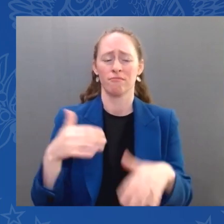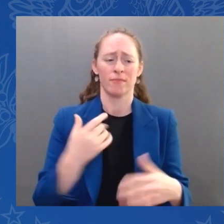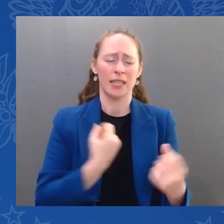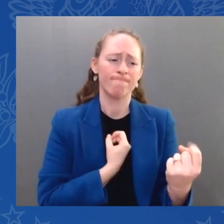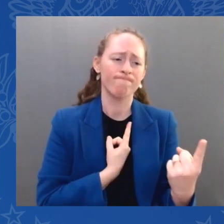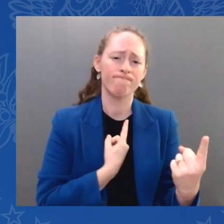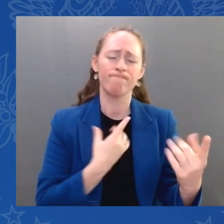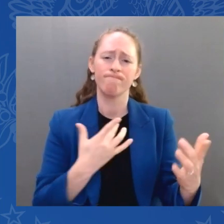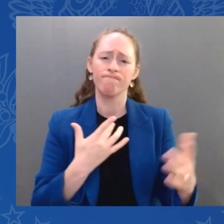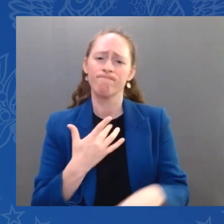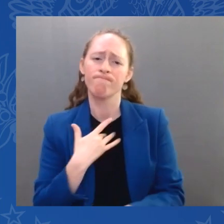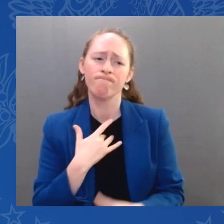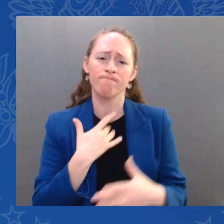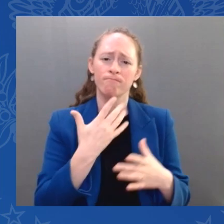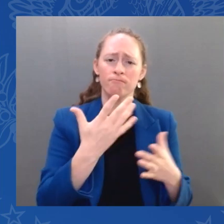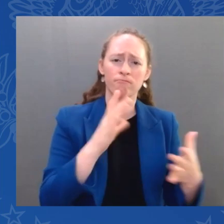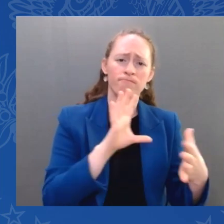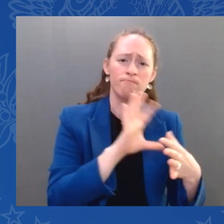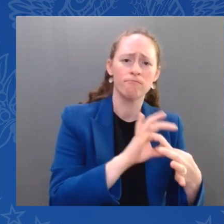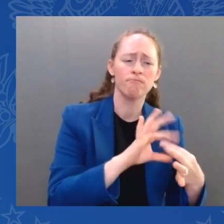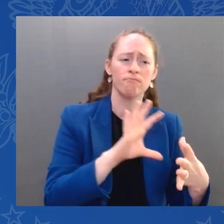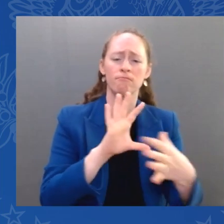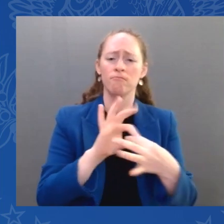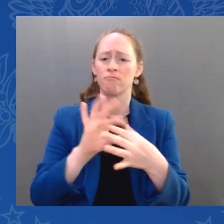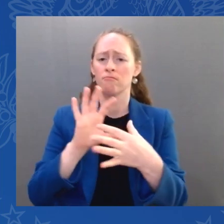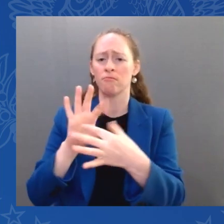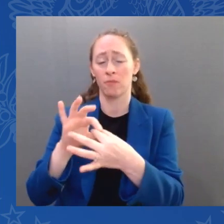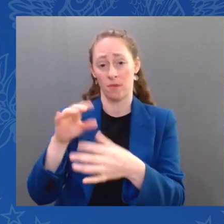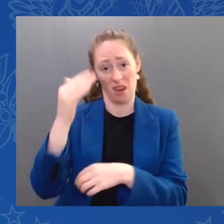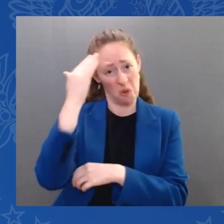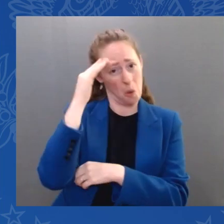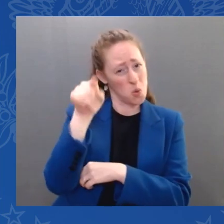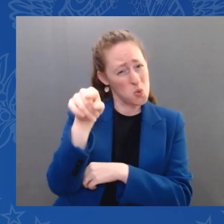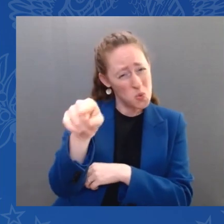and I know that is not without personal sacrifice. Thank you for your leadership.